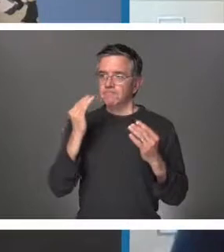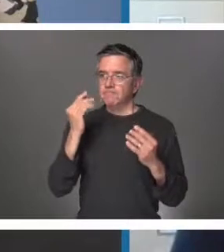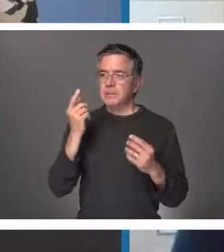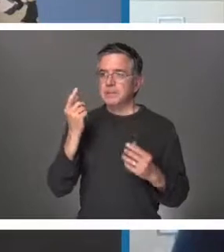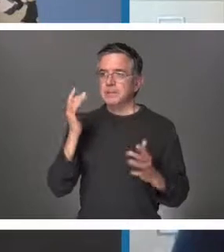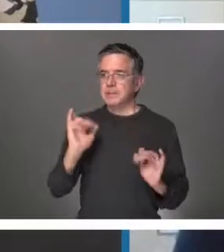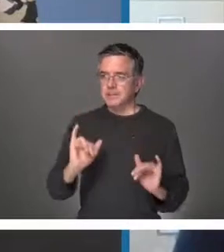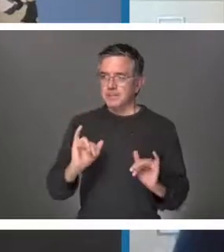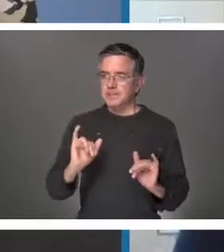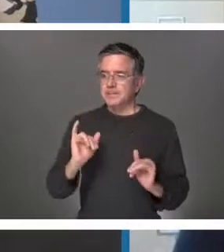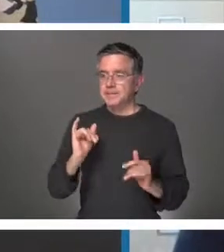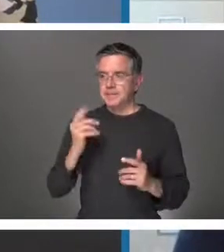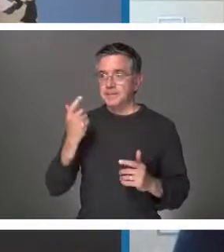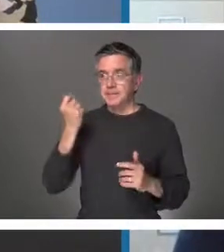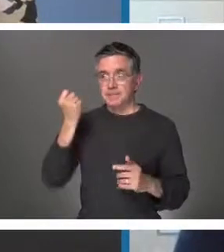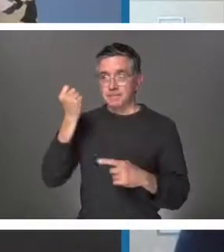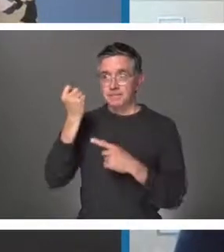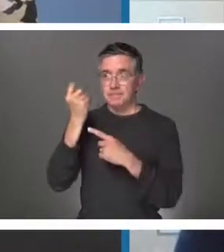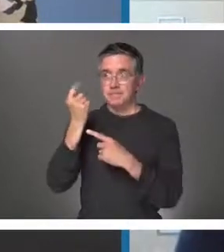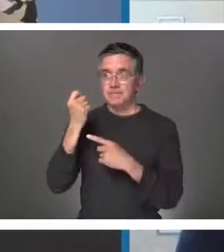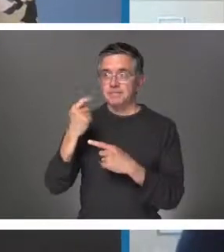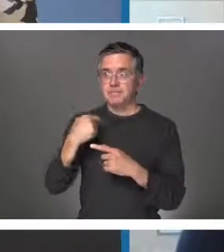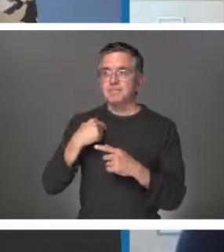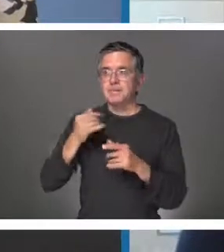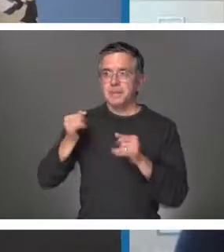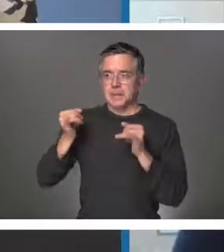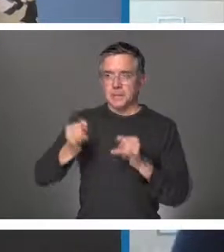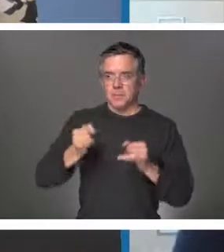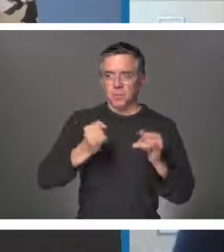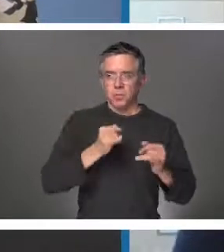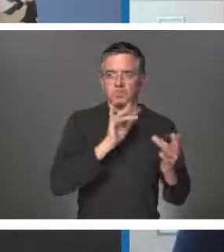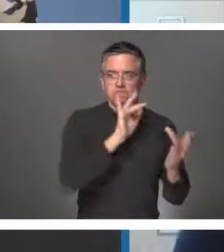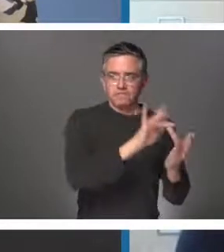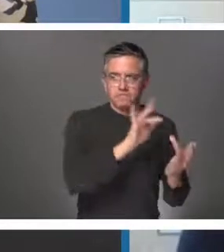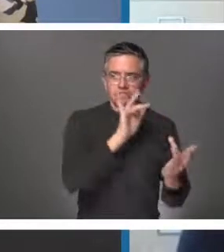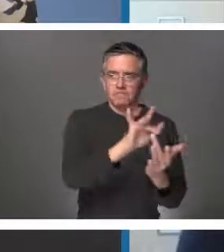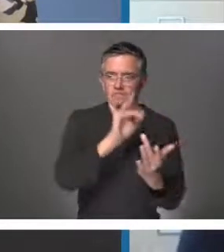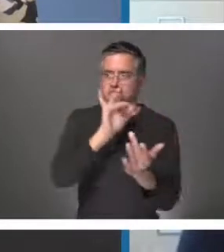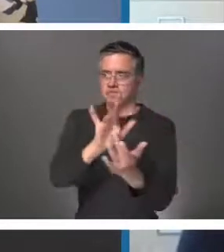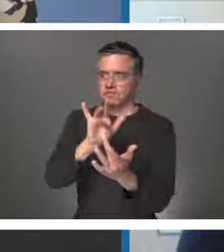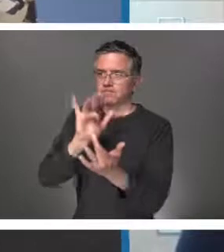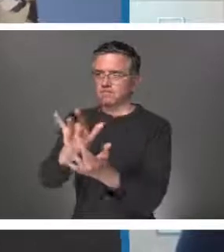to our clients, the people who support them, both the paid caregivers,